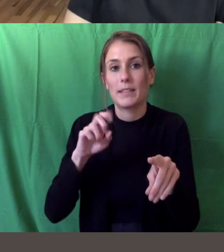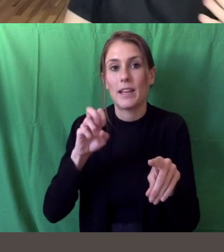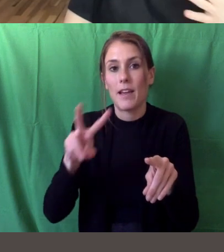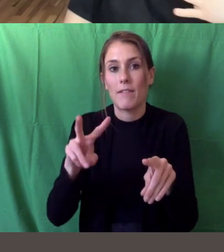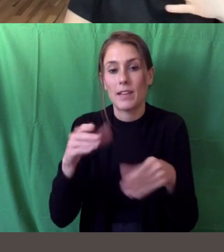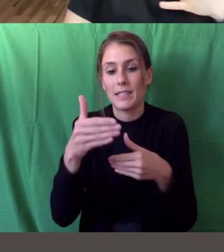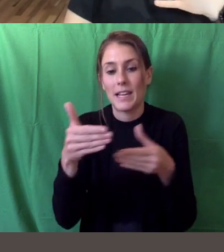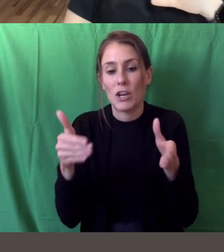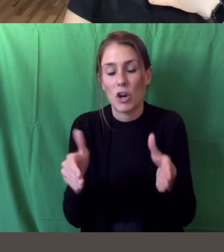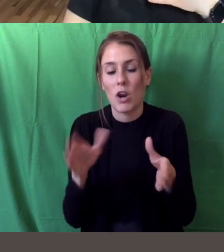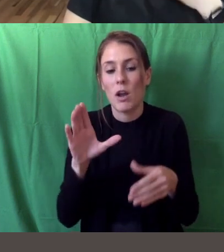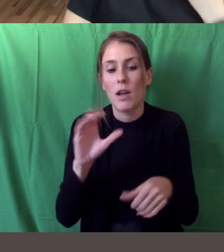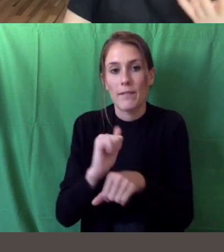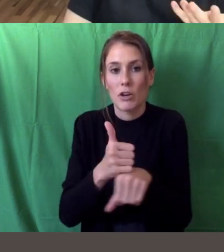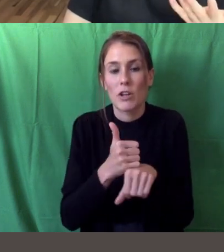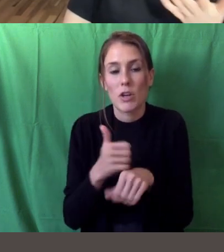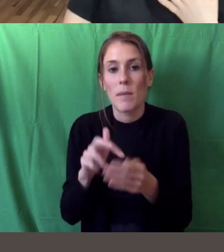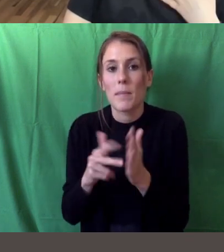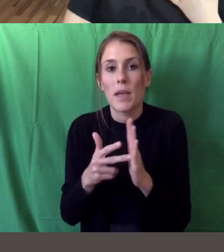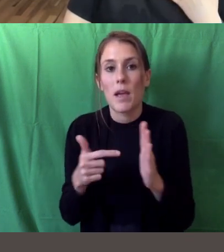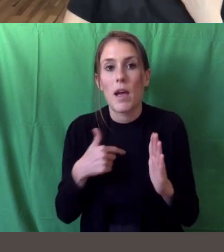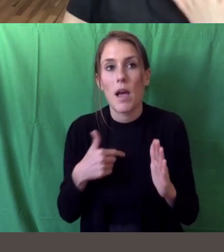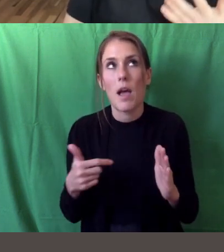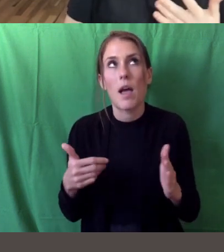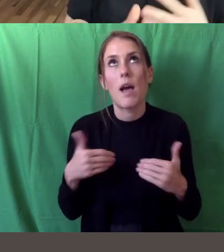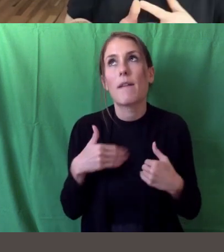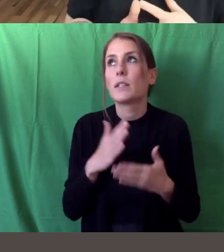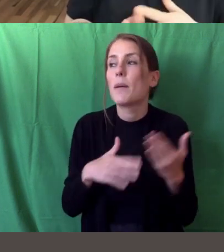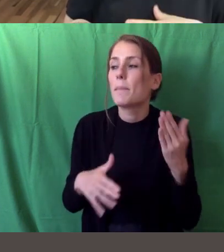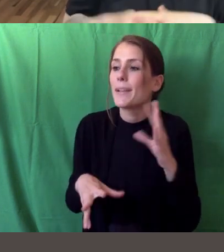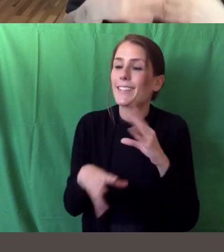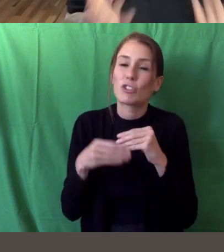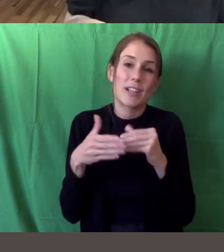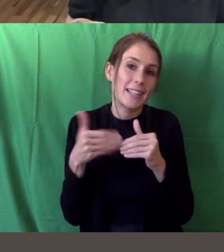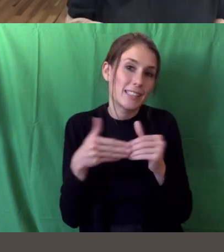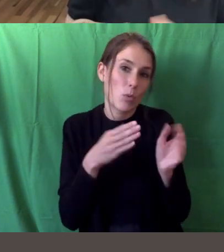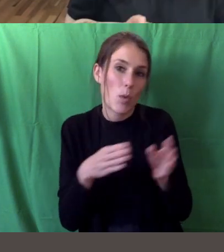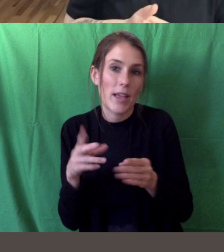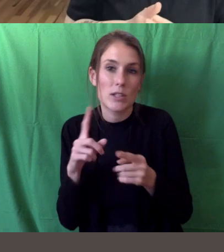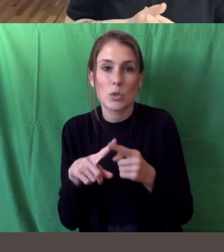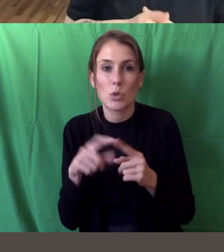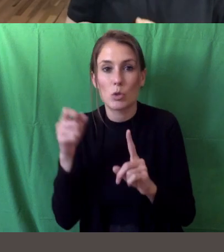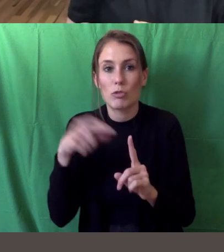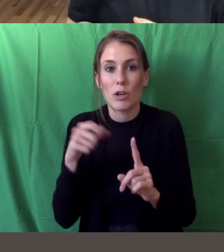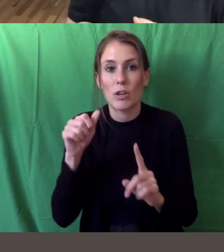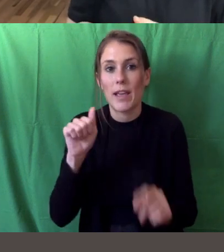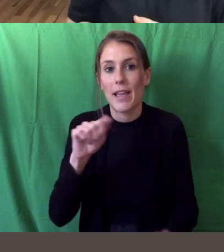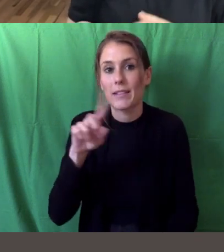which means that I get to have some additional kind of convenience ways of triggering azd